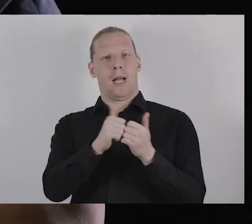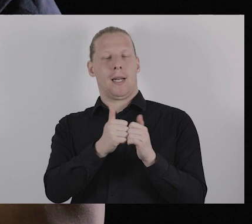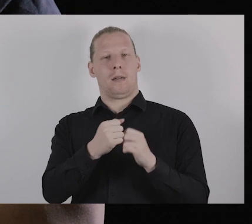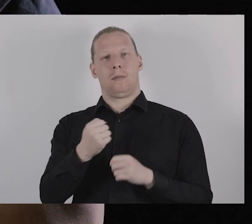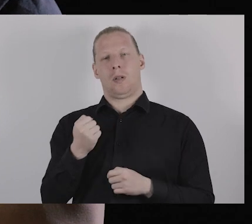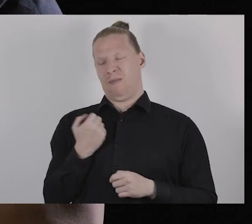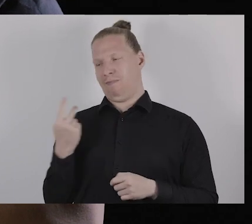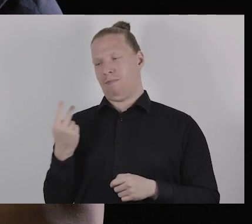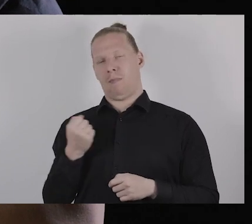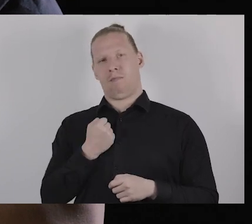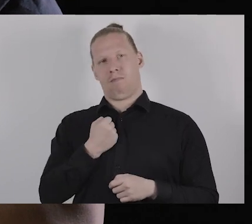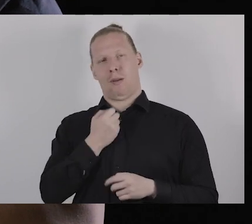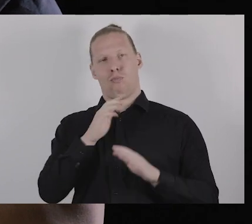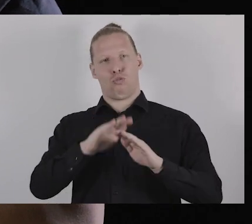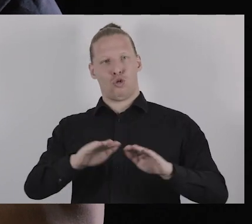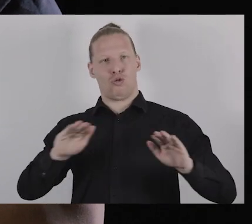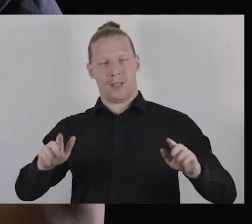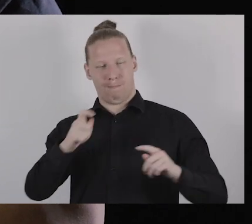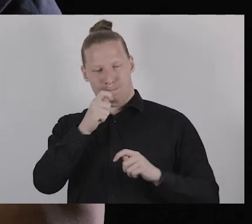our children...